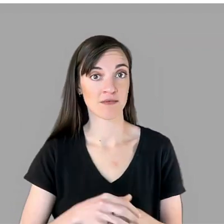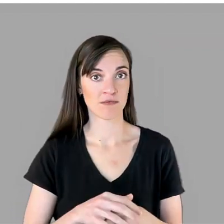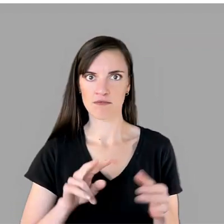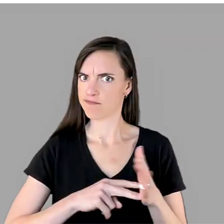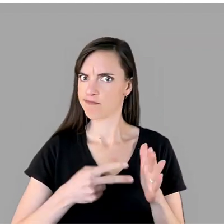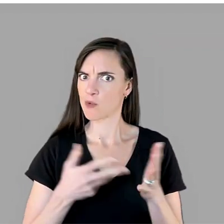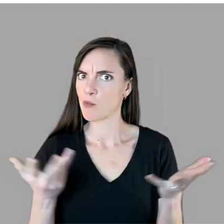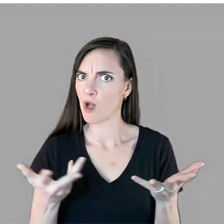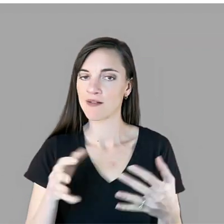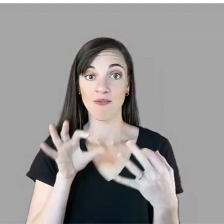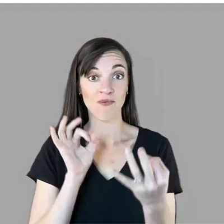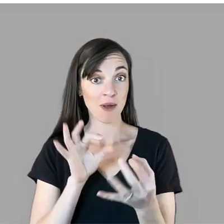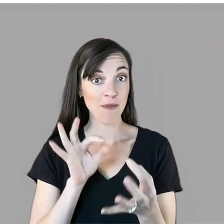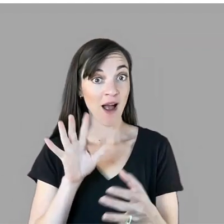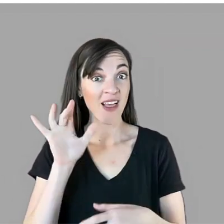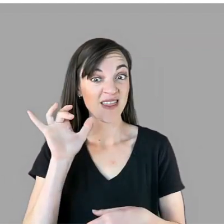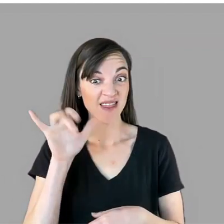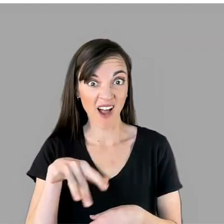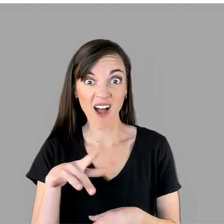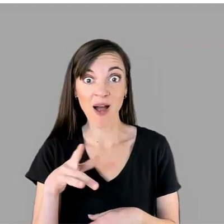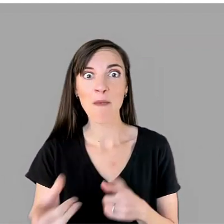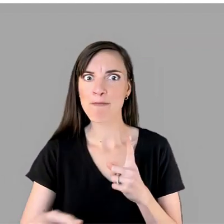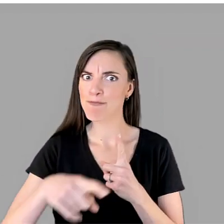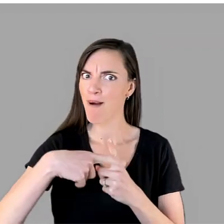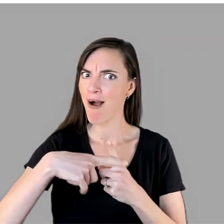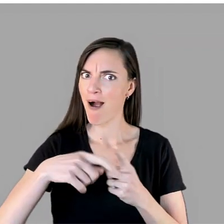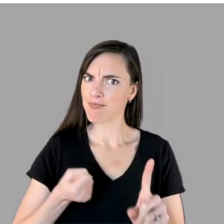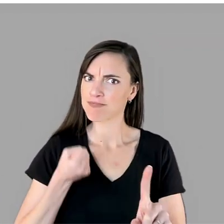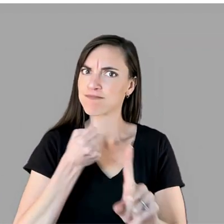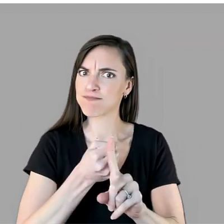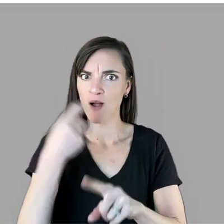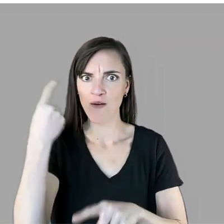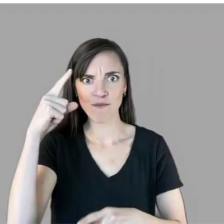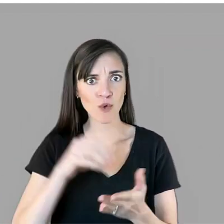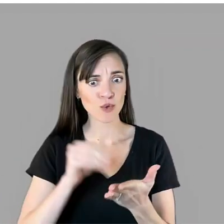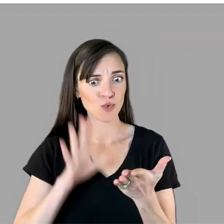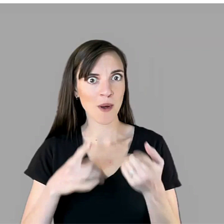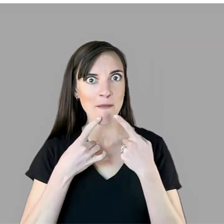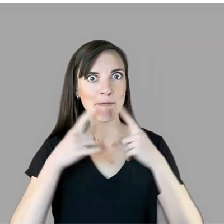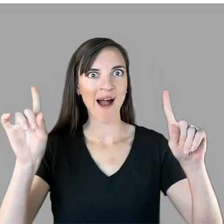showing that feedback has positive impact on student outcomes.